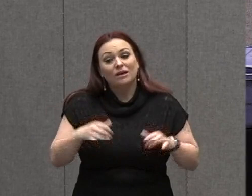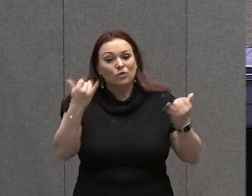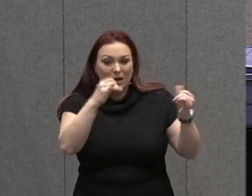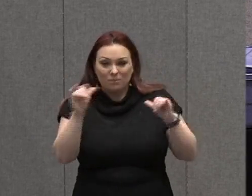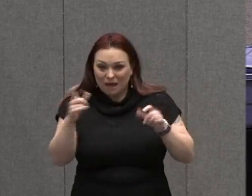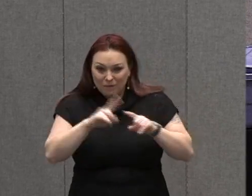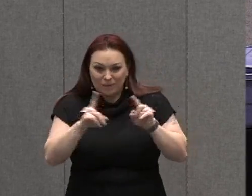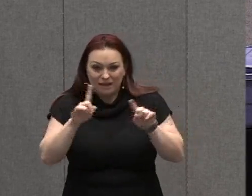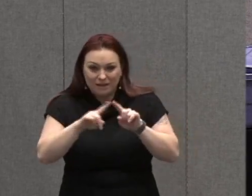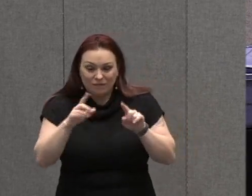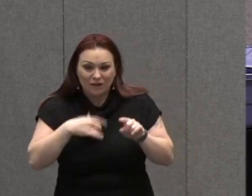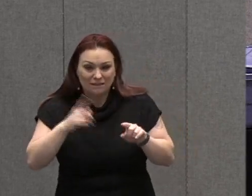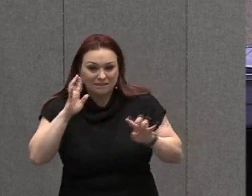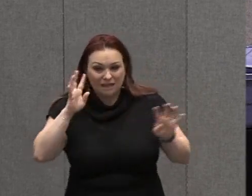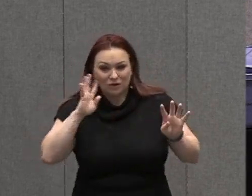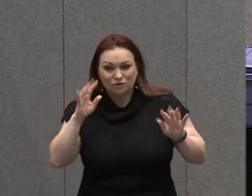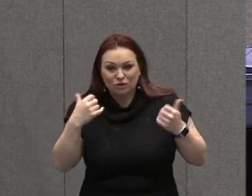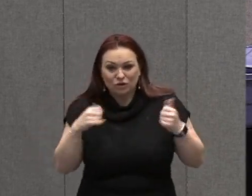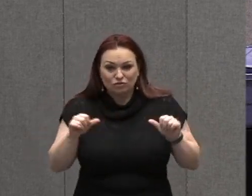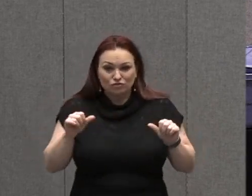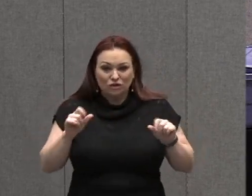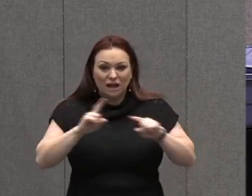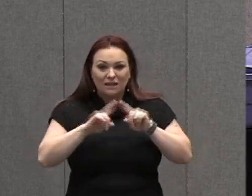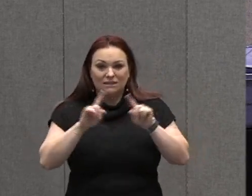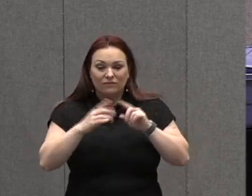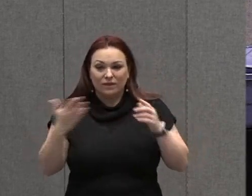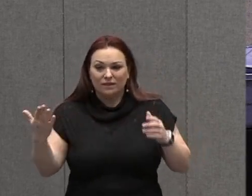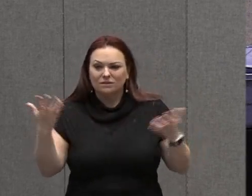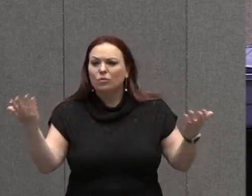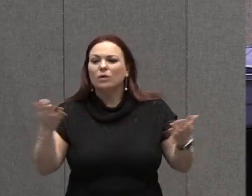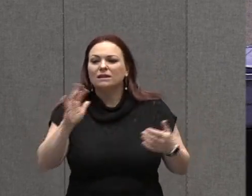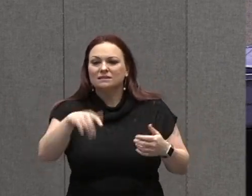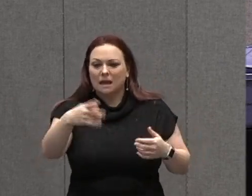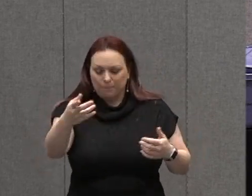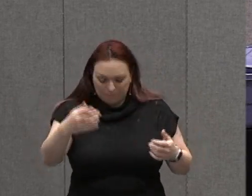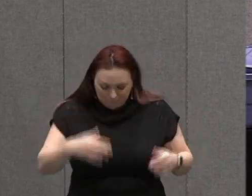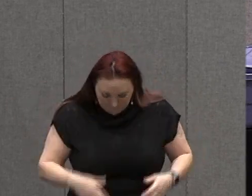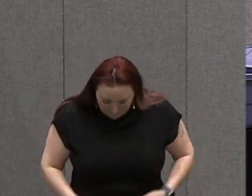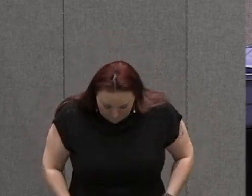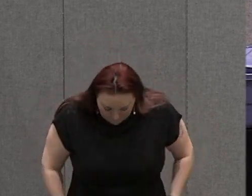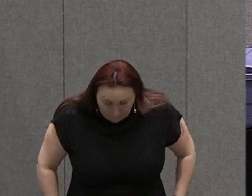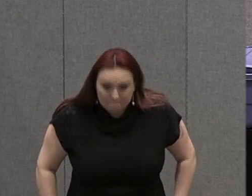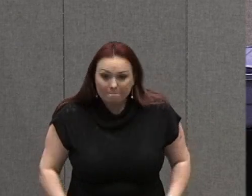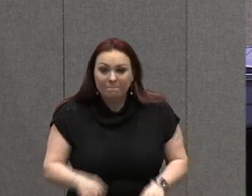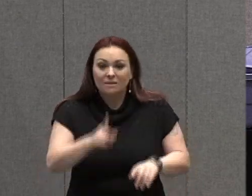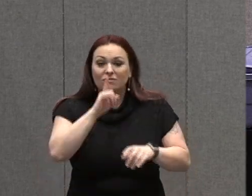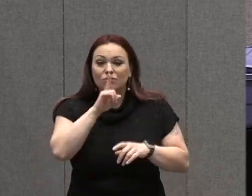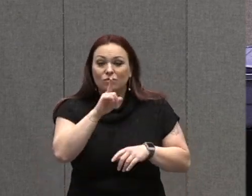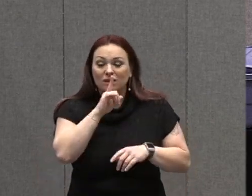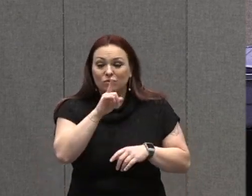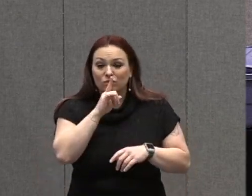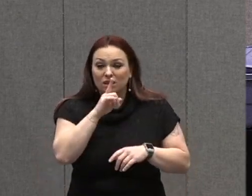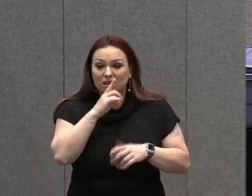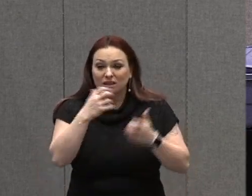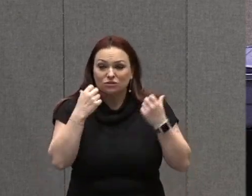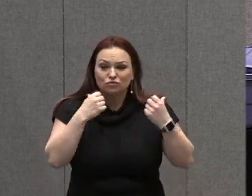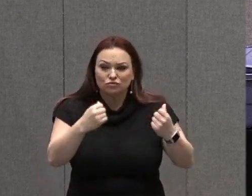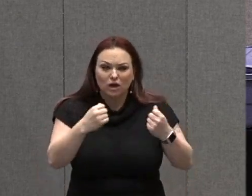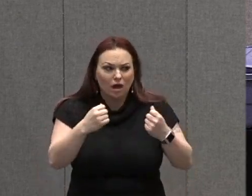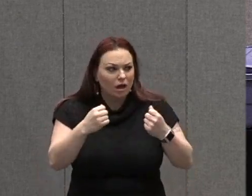and you can try all different things. Señorita! What is this? Hmm that is a really really strong spring